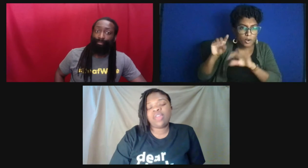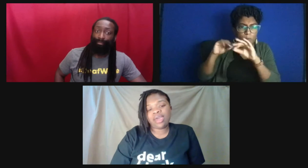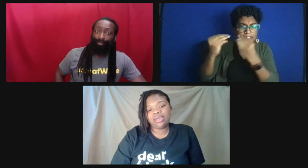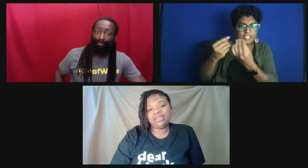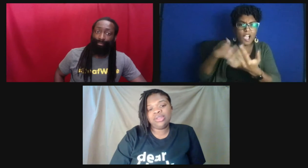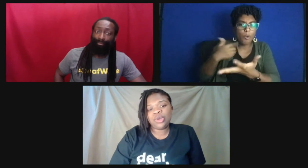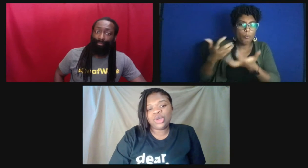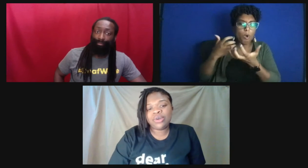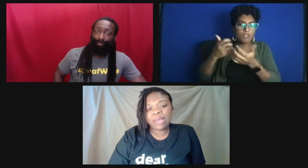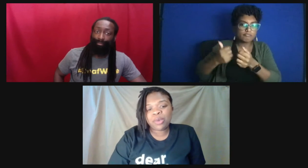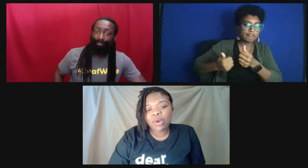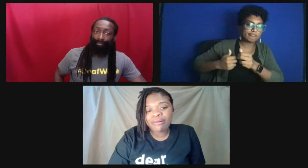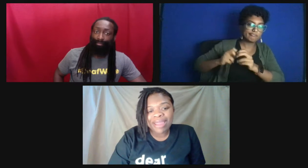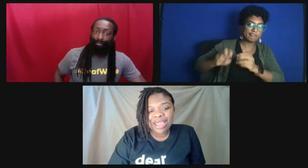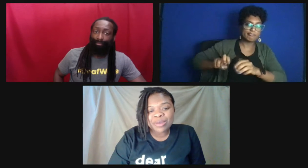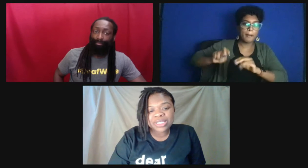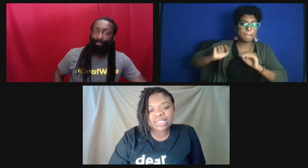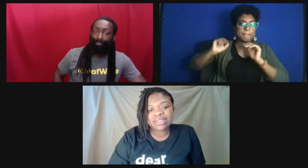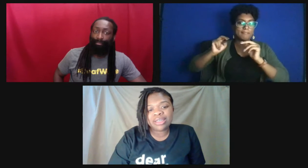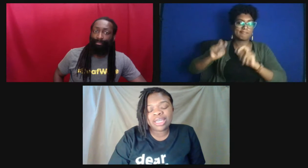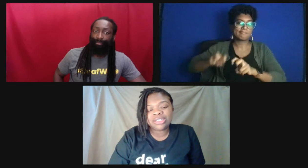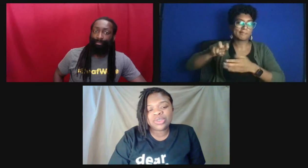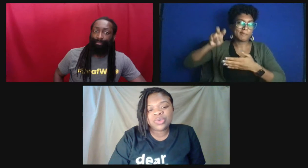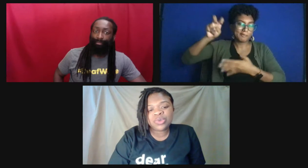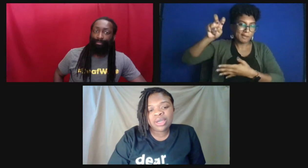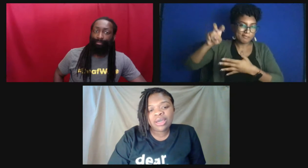so that I could you know, create programs and do,